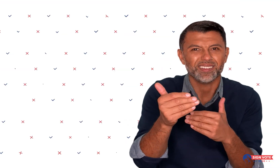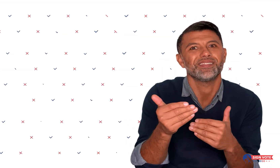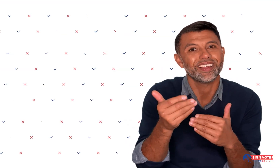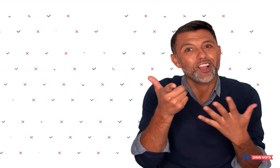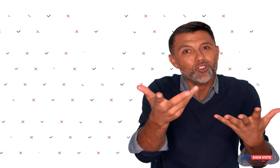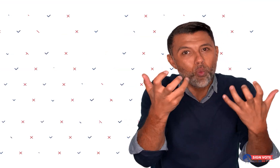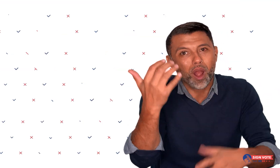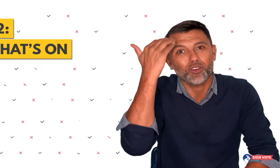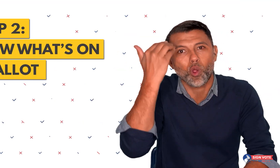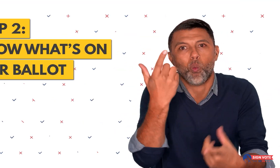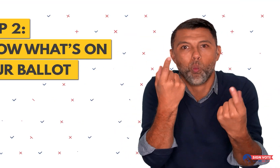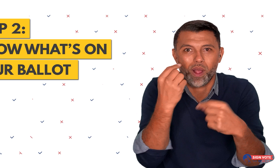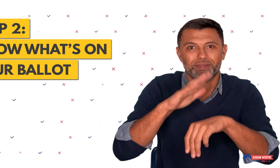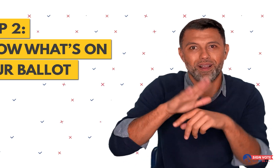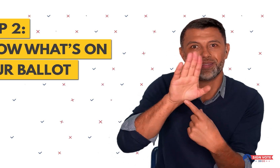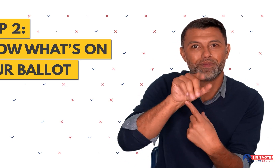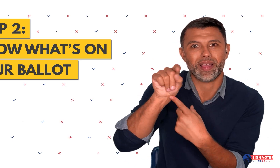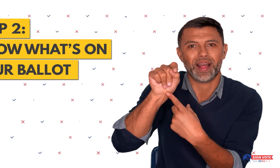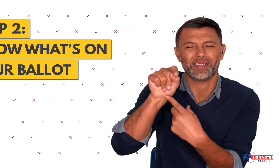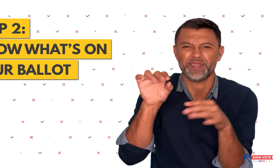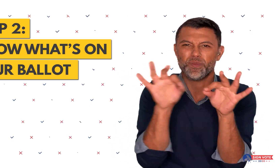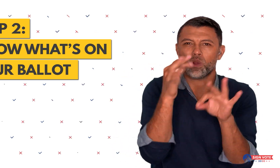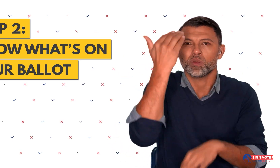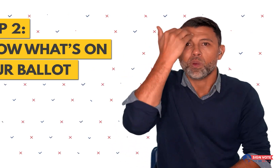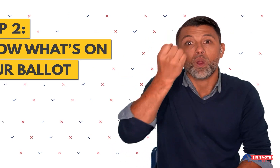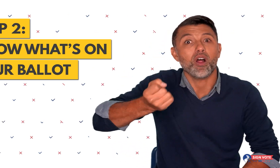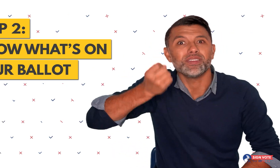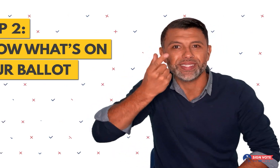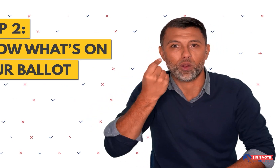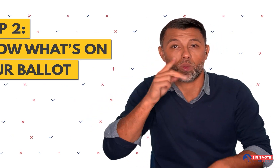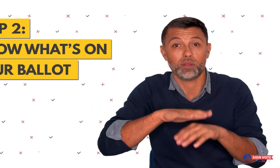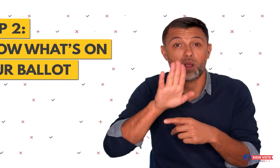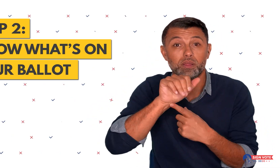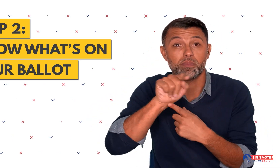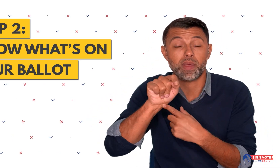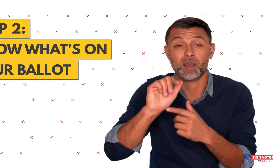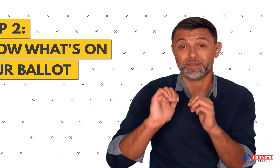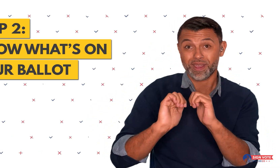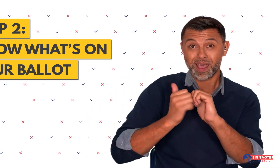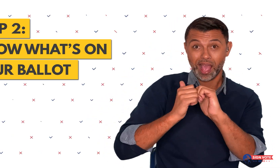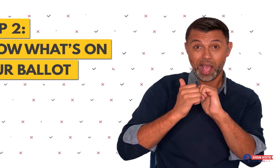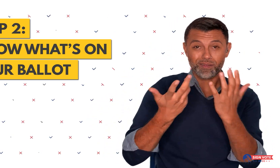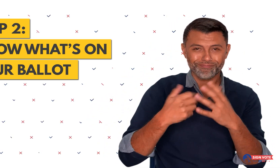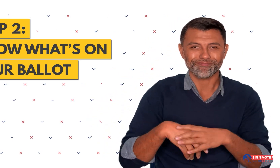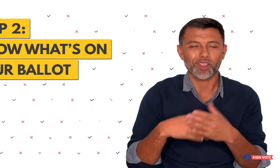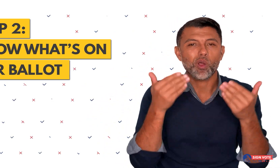Next, you should absolutely do an online search to find out what's on the ballot in your state.